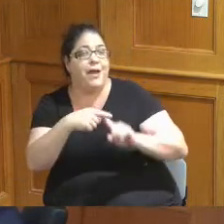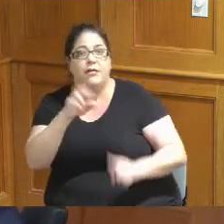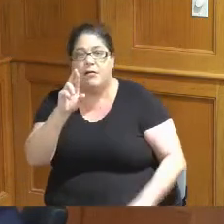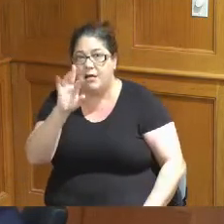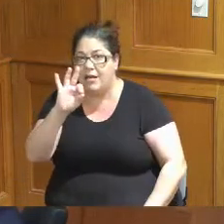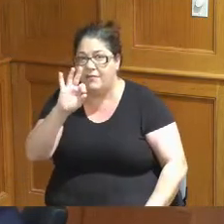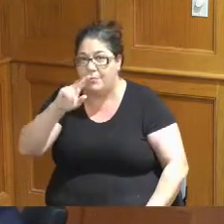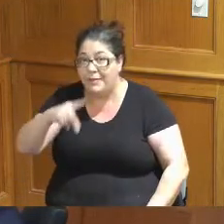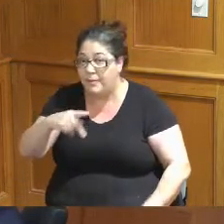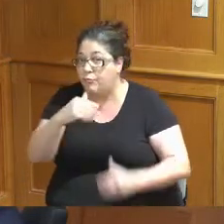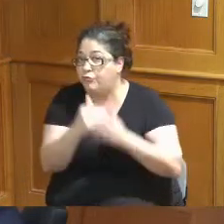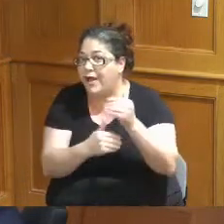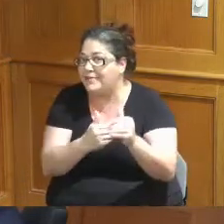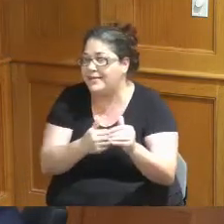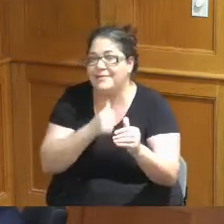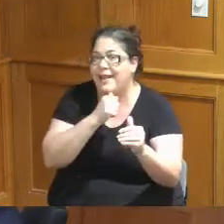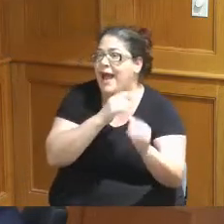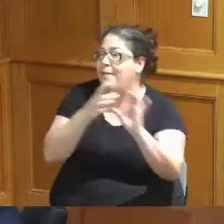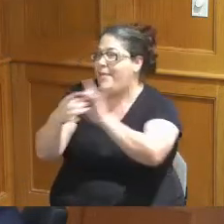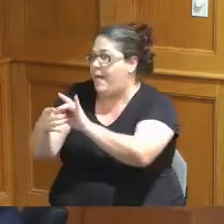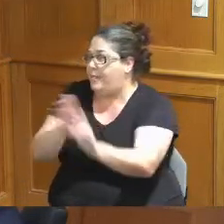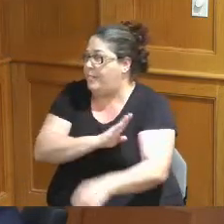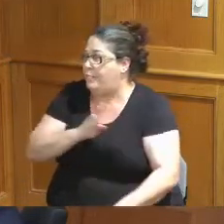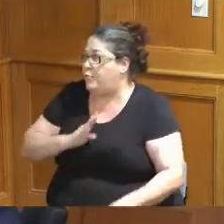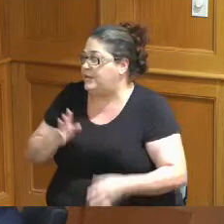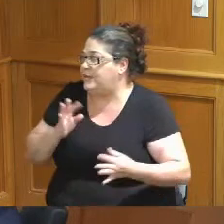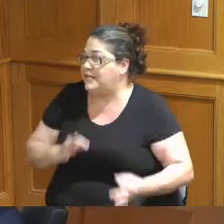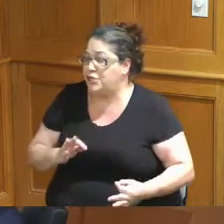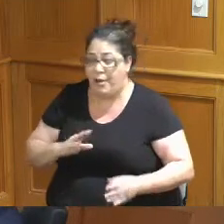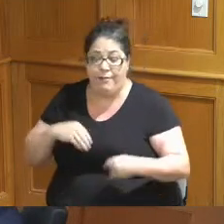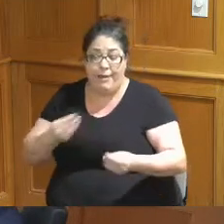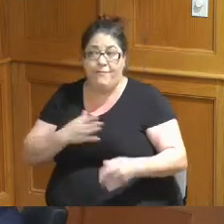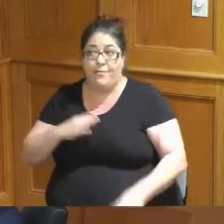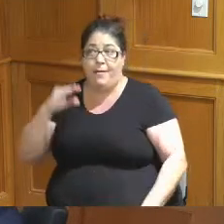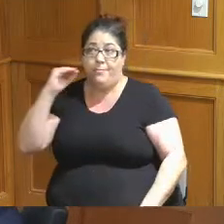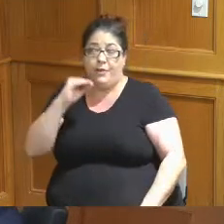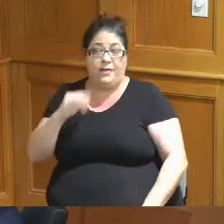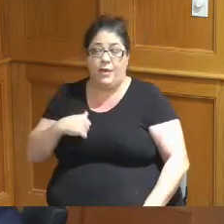not specifically what the the Board did I gave my opinion that I was not in favor of